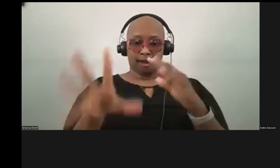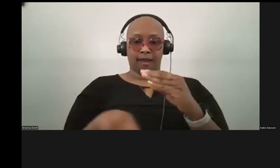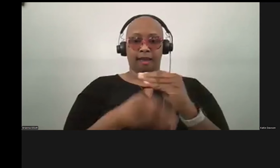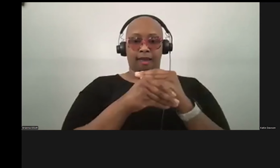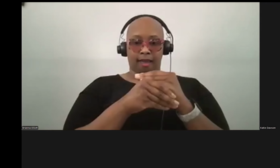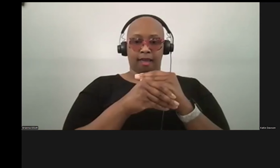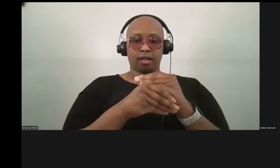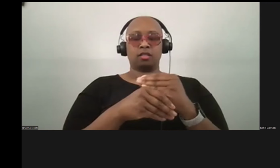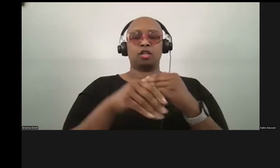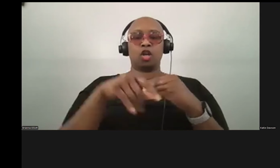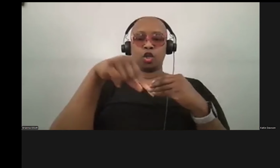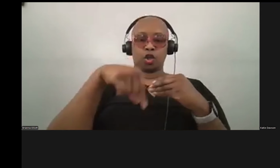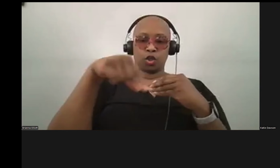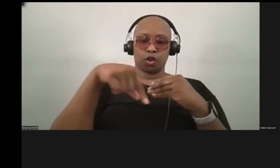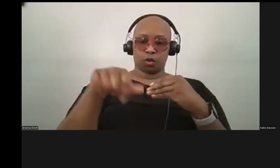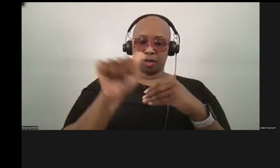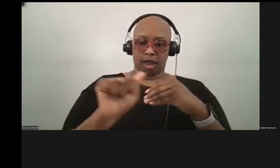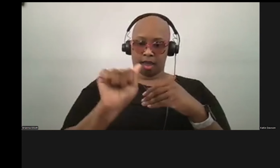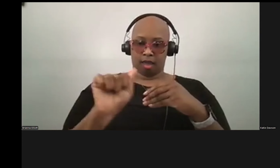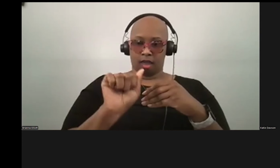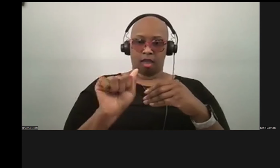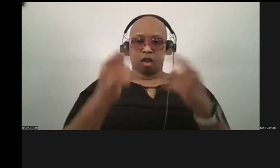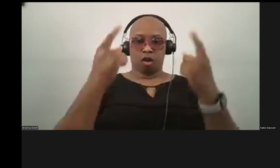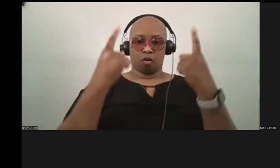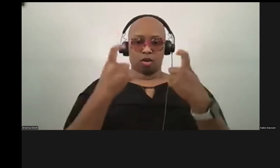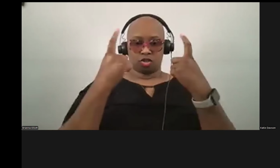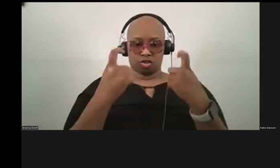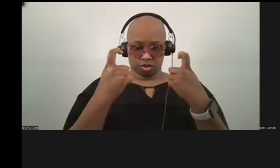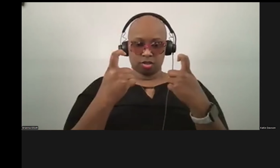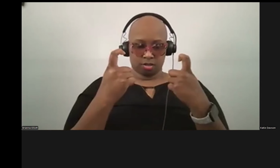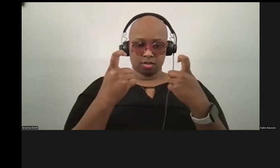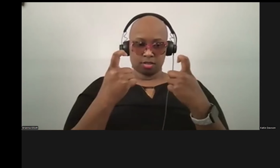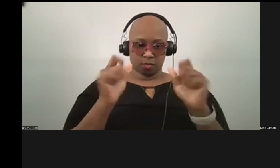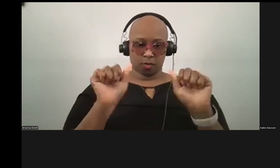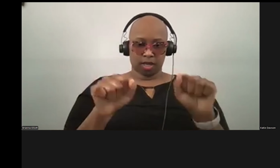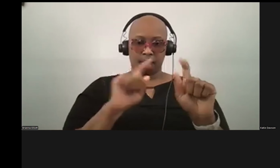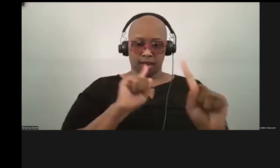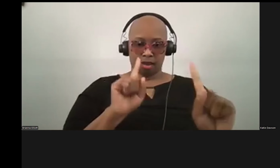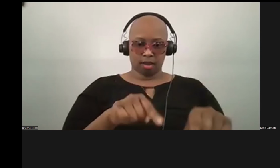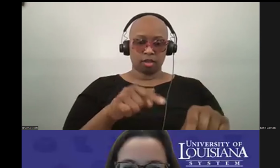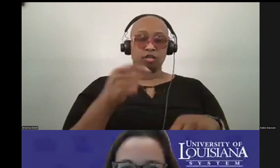Q&A and we'll be able to answer them. So, if you have them in chat, we may have missed them. Chat